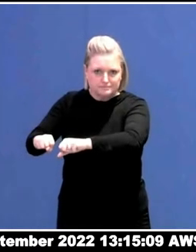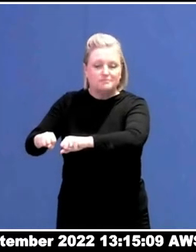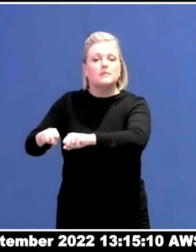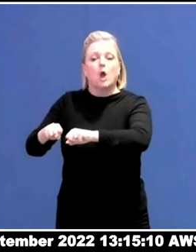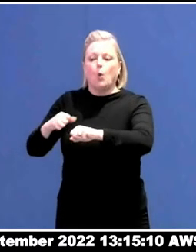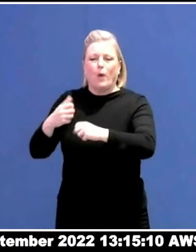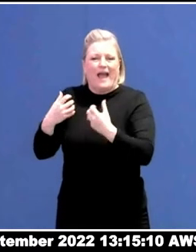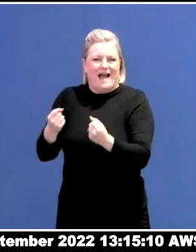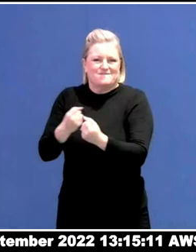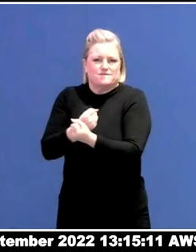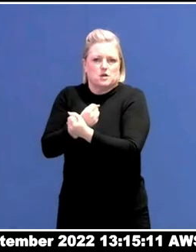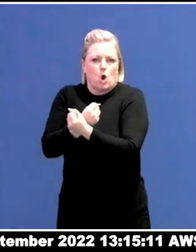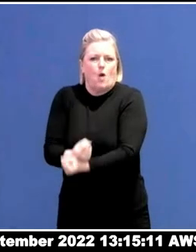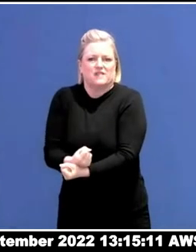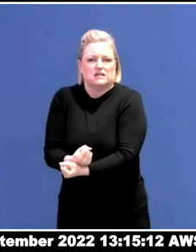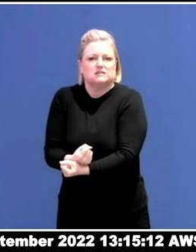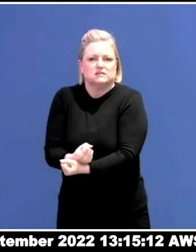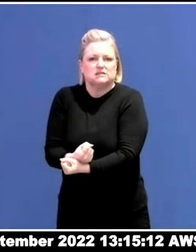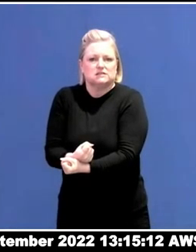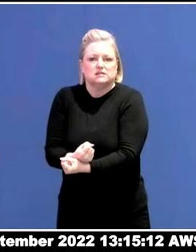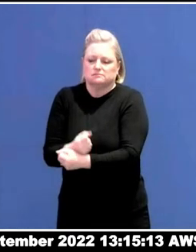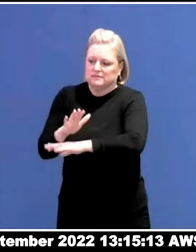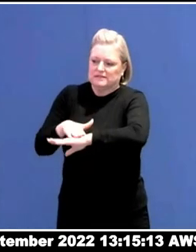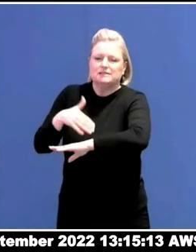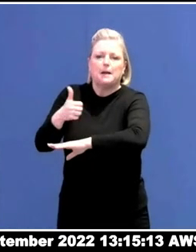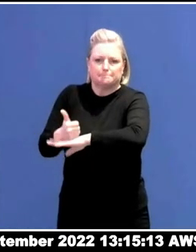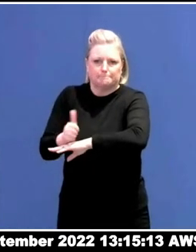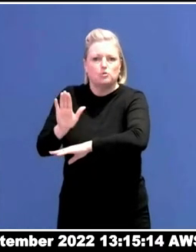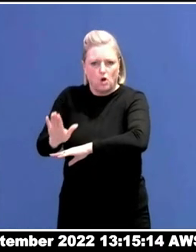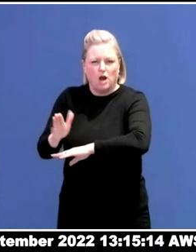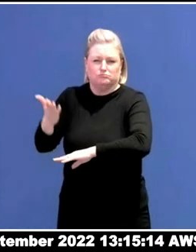and when you look at Banksia Hill, not much has changed in philosophy since then.